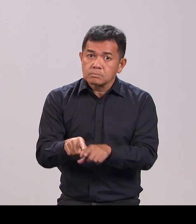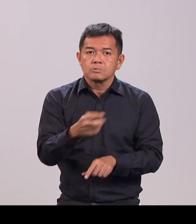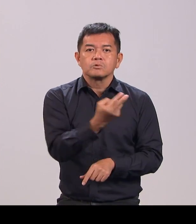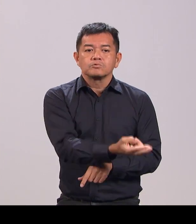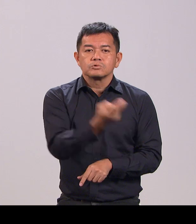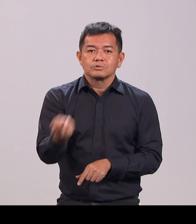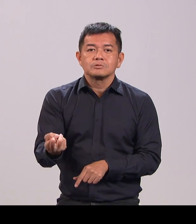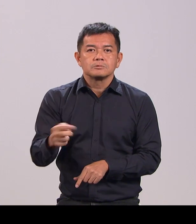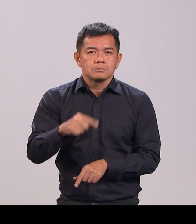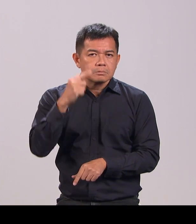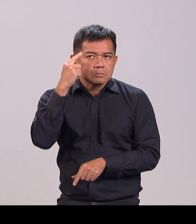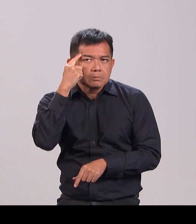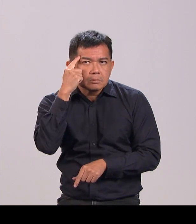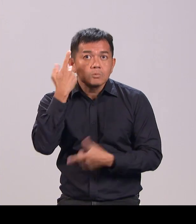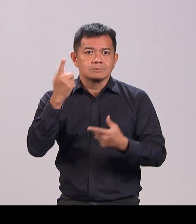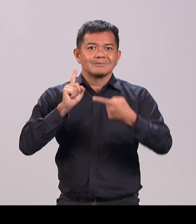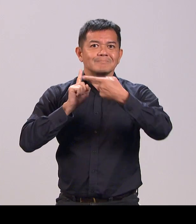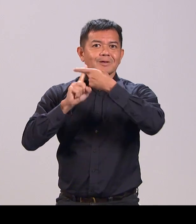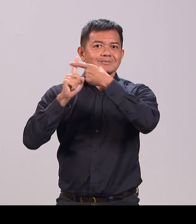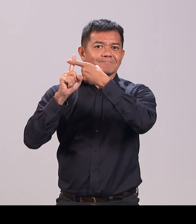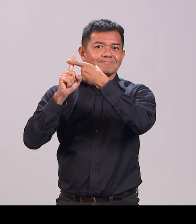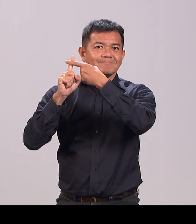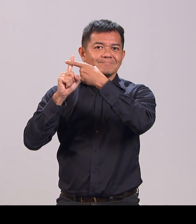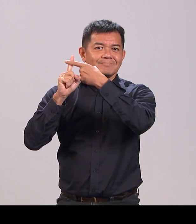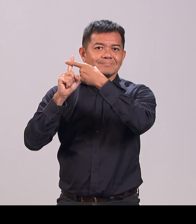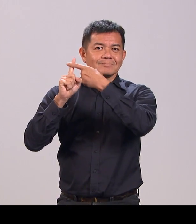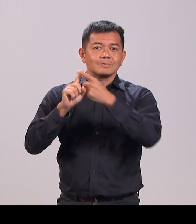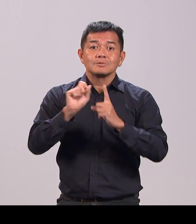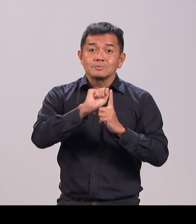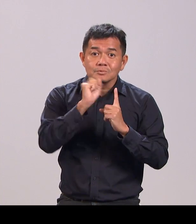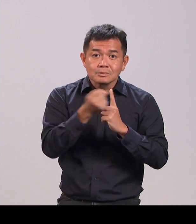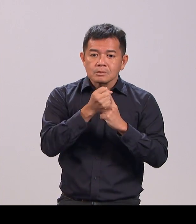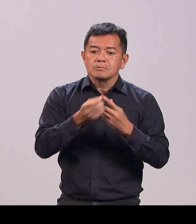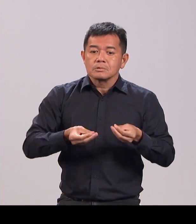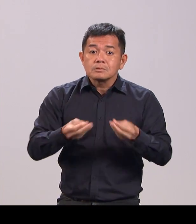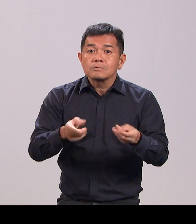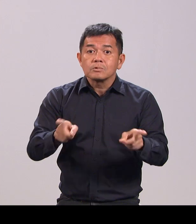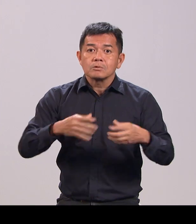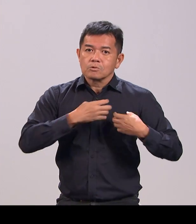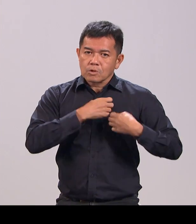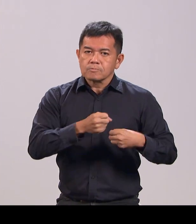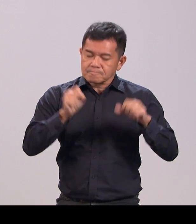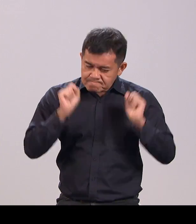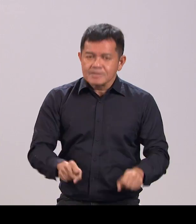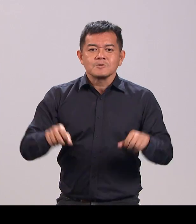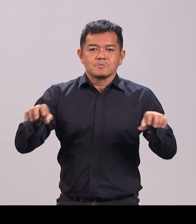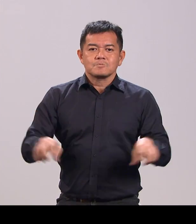They give the society a confidence. Anything is possible, anything you can do, I will try and do better.